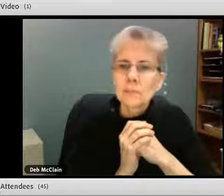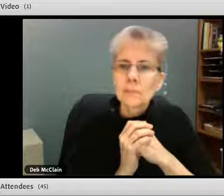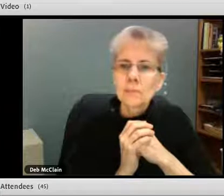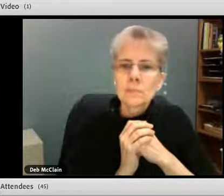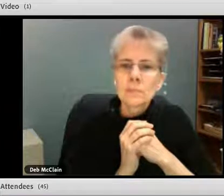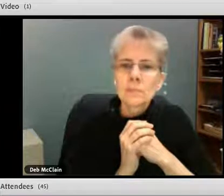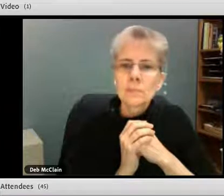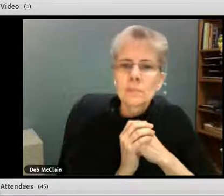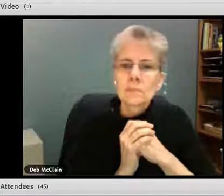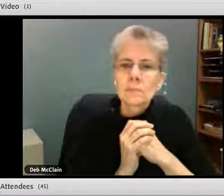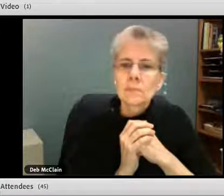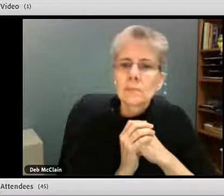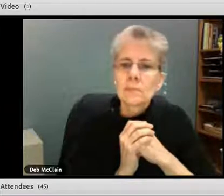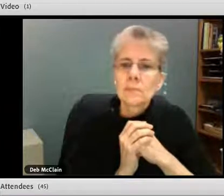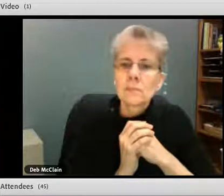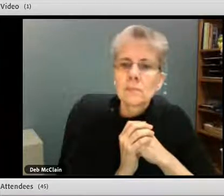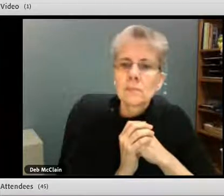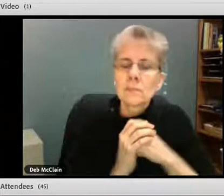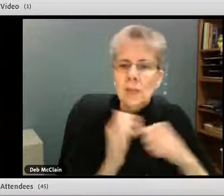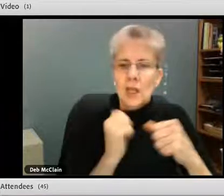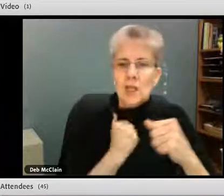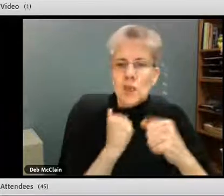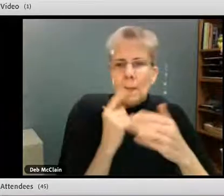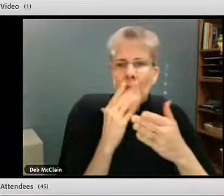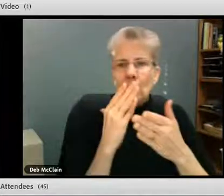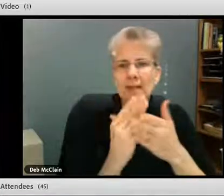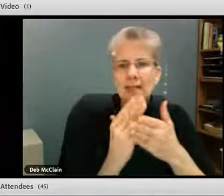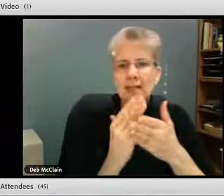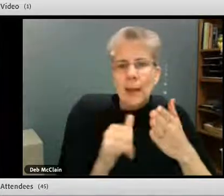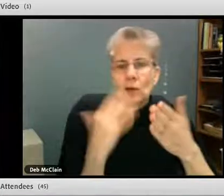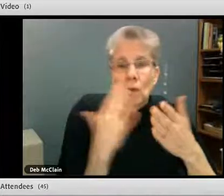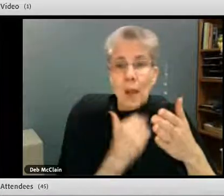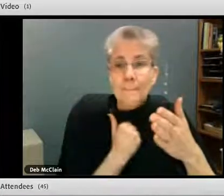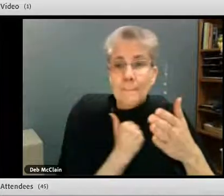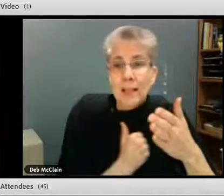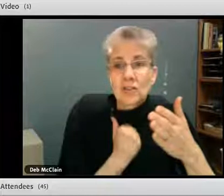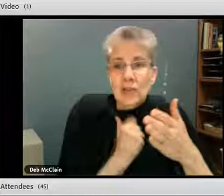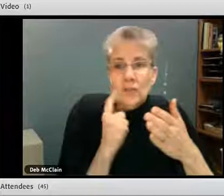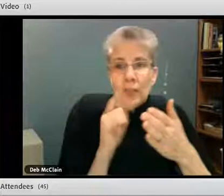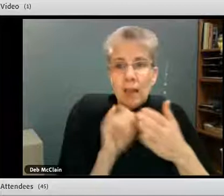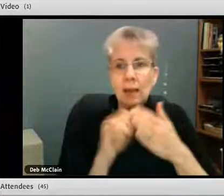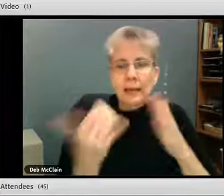Sorry, maybe that will stop them. I apologize for that again. So free videos.